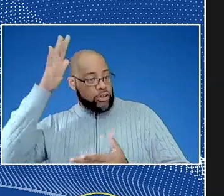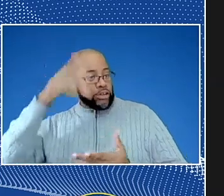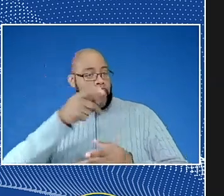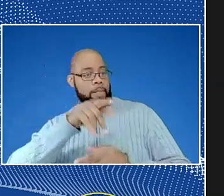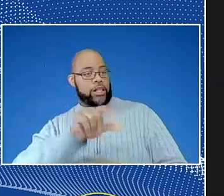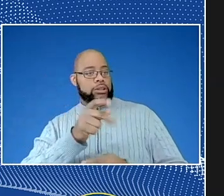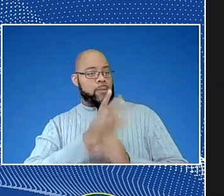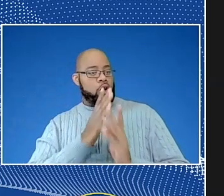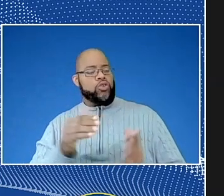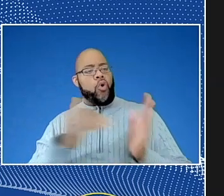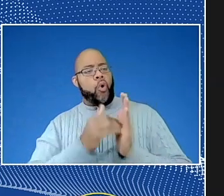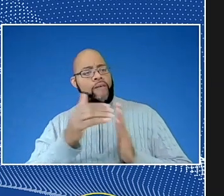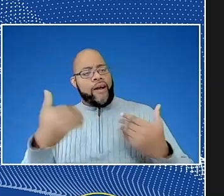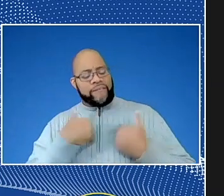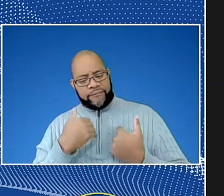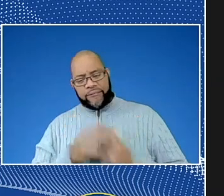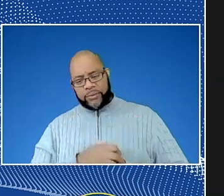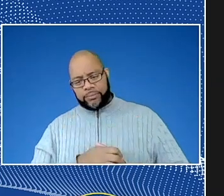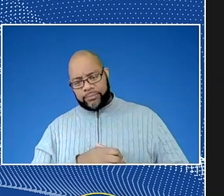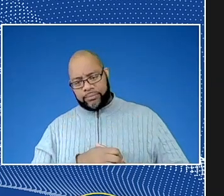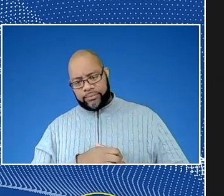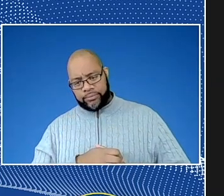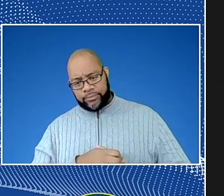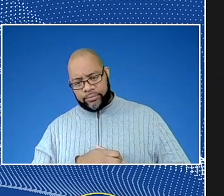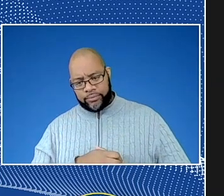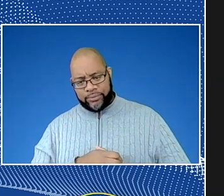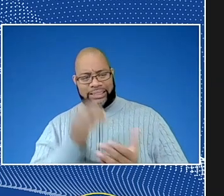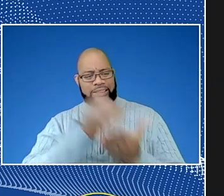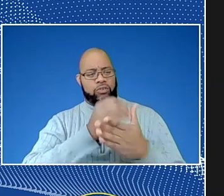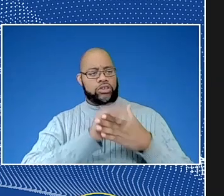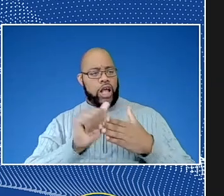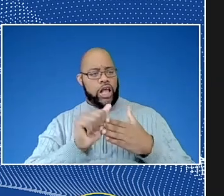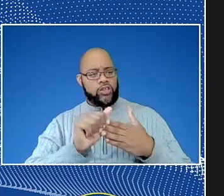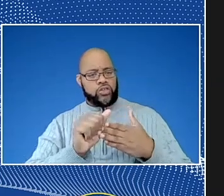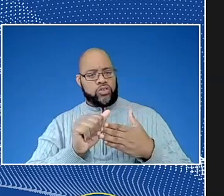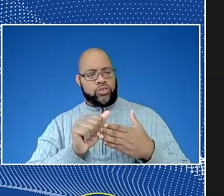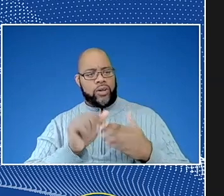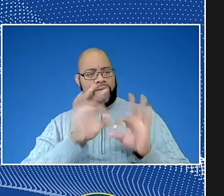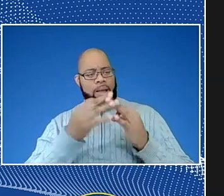often have a $0 expected family contribution, they're one of the fastest